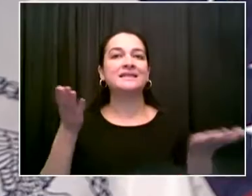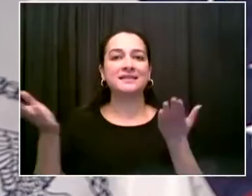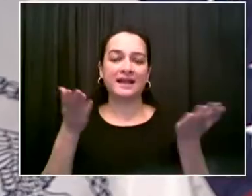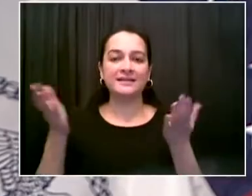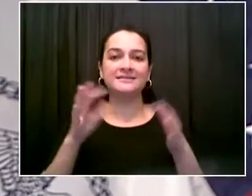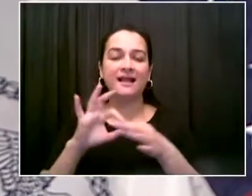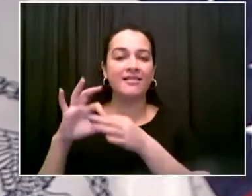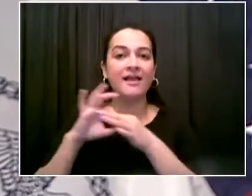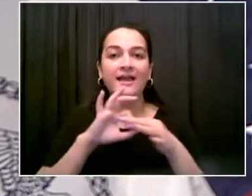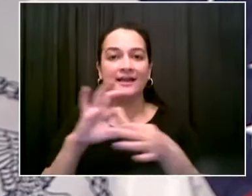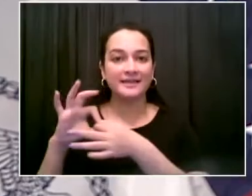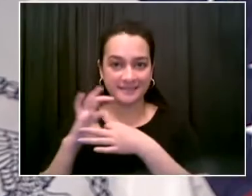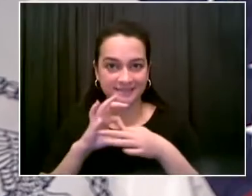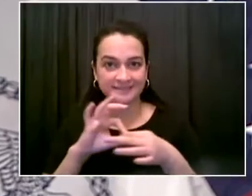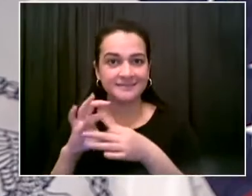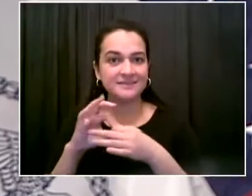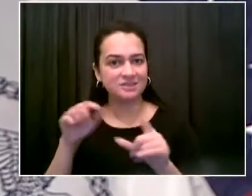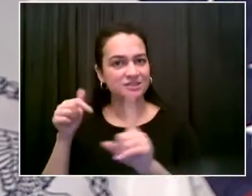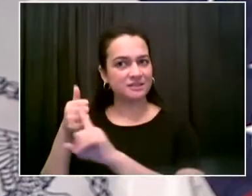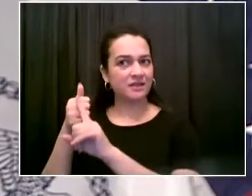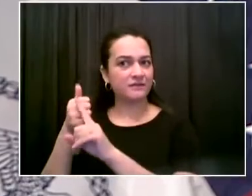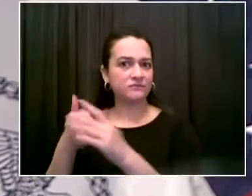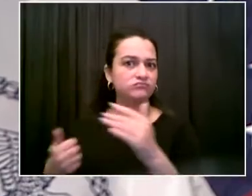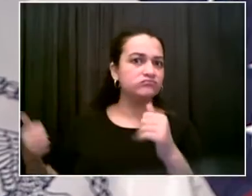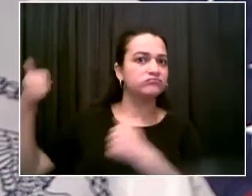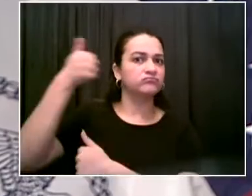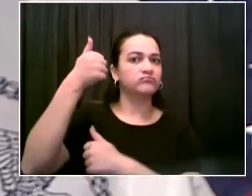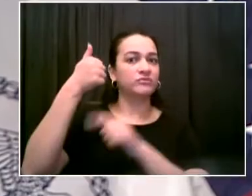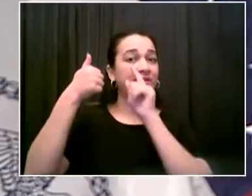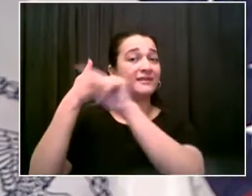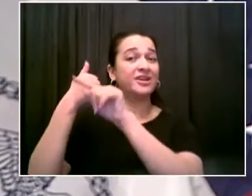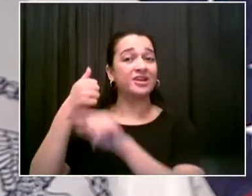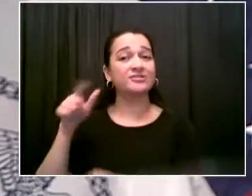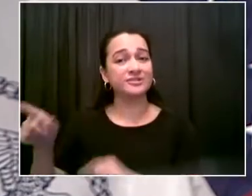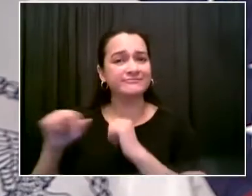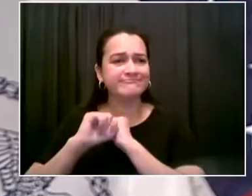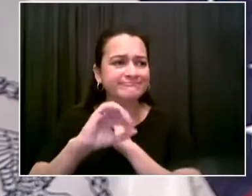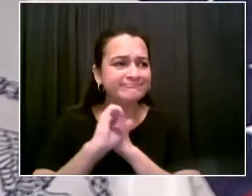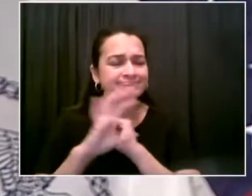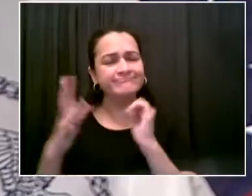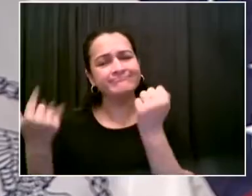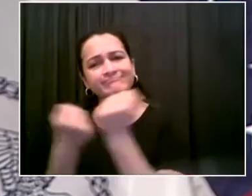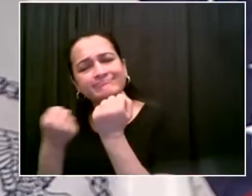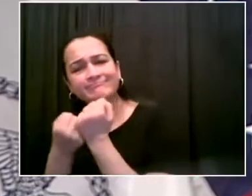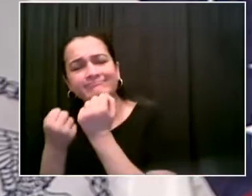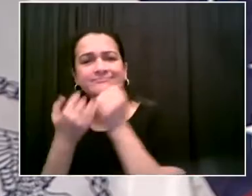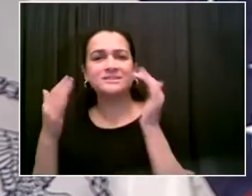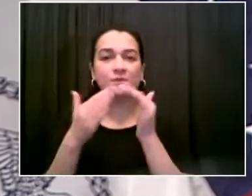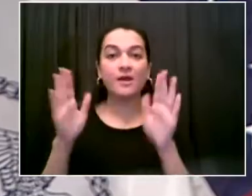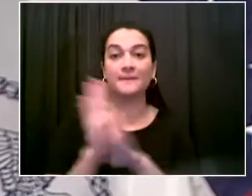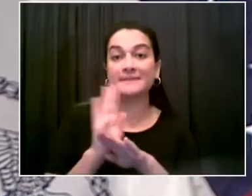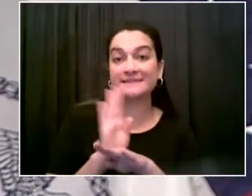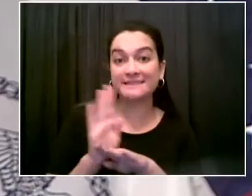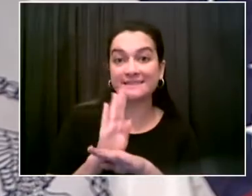HOSPITALITY ALLIANCE. NEW YORK CITY HOPISTALITY ALLIANCE AND SHE